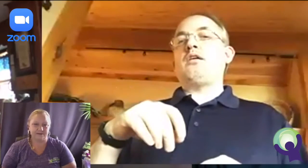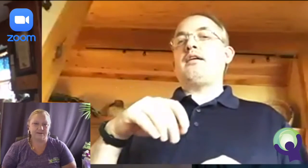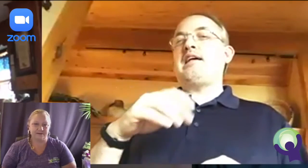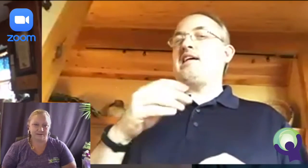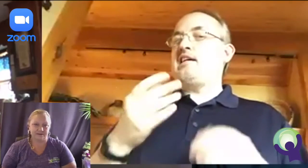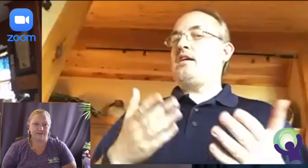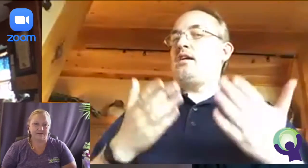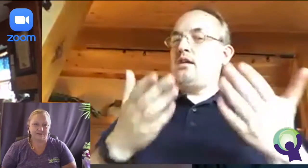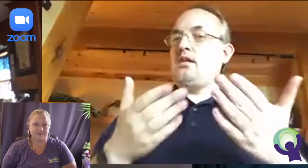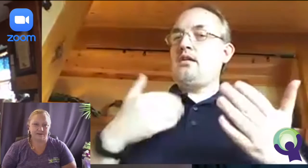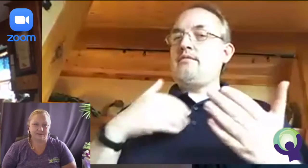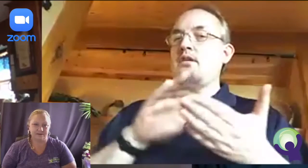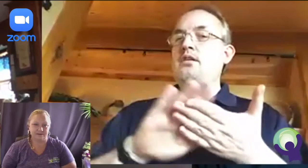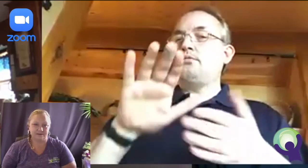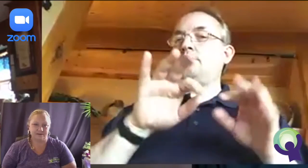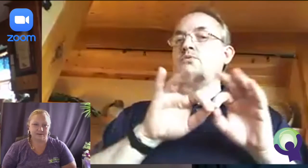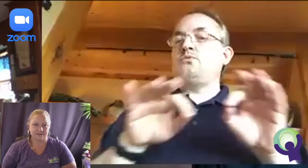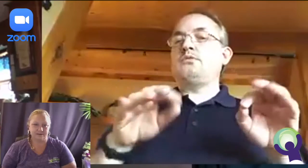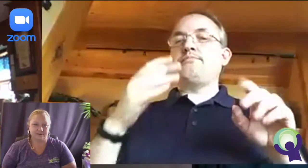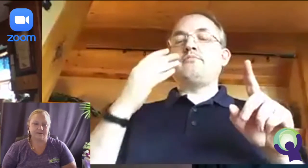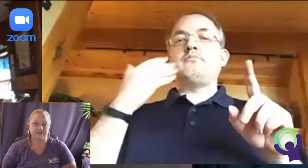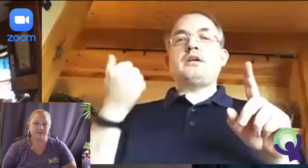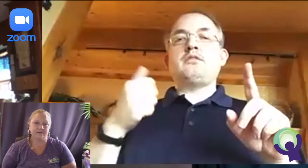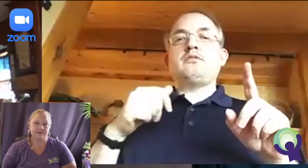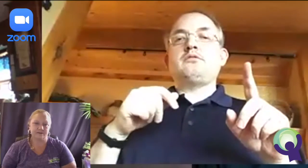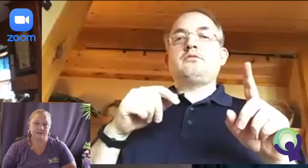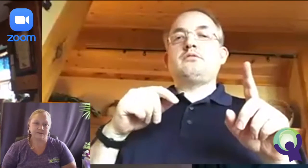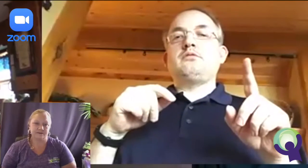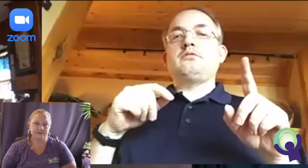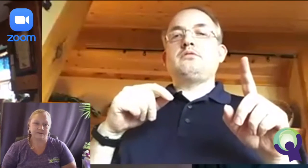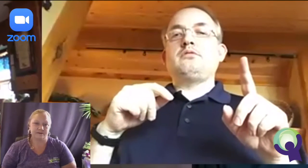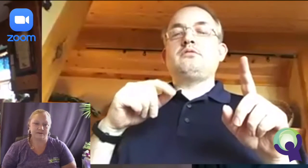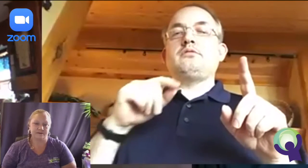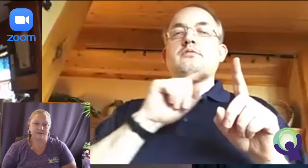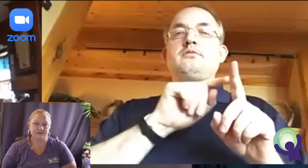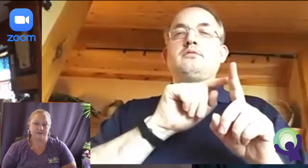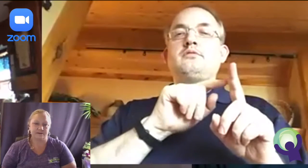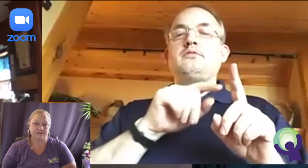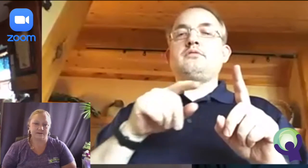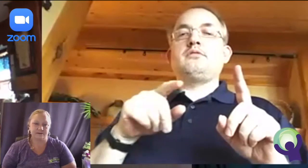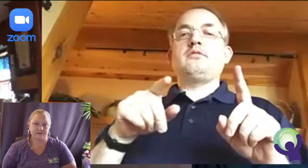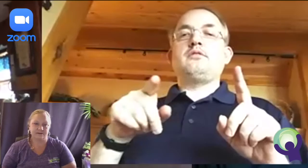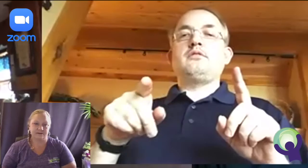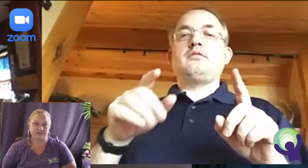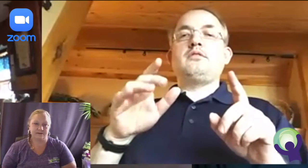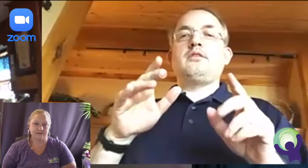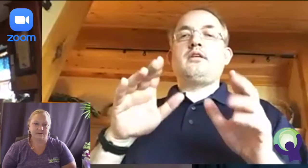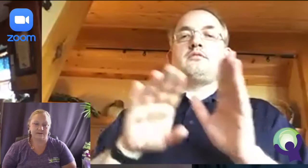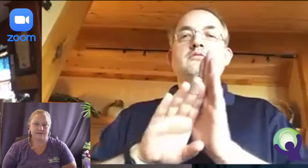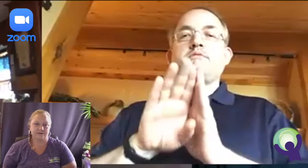at a point where we need to work things out but again anyone in administration will have